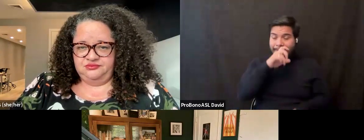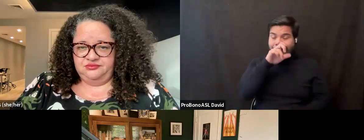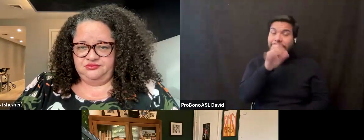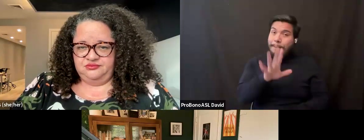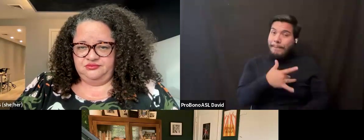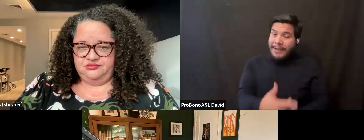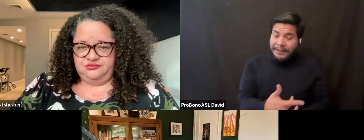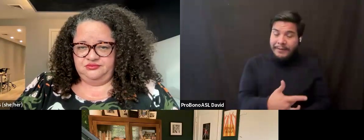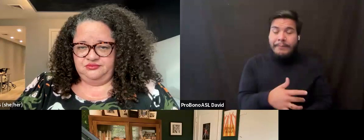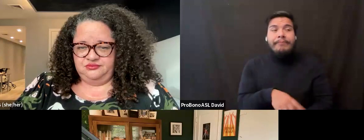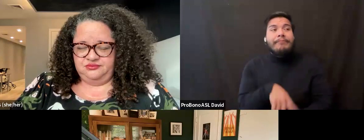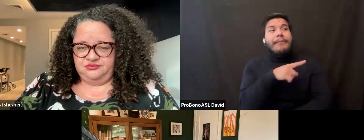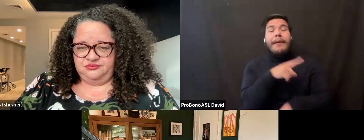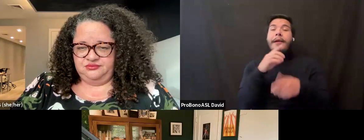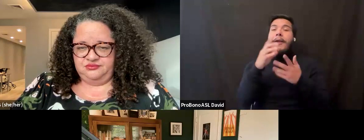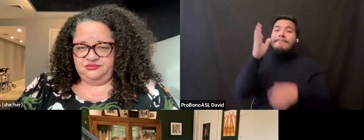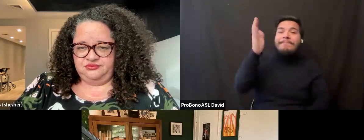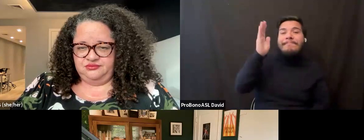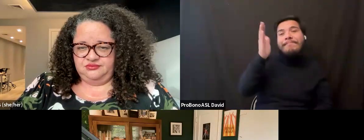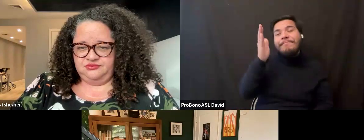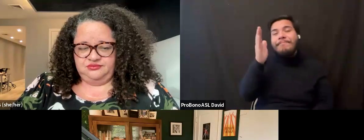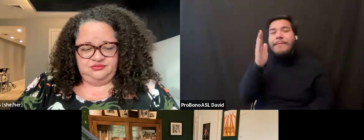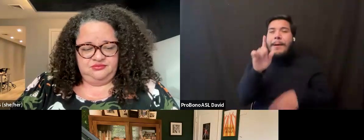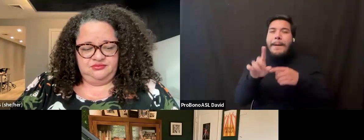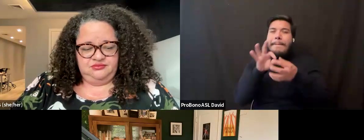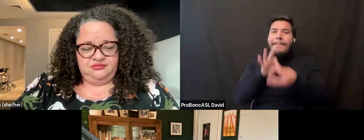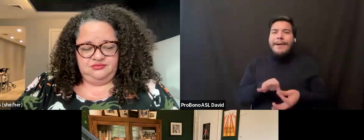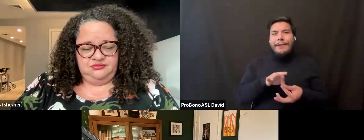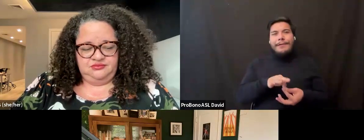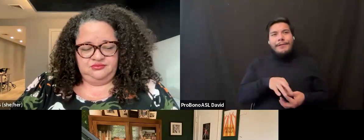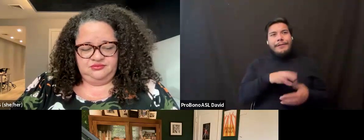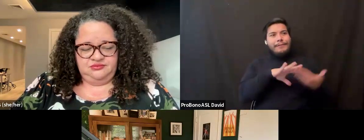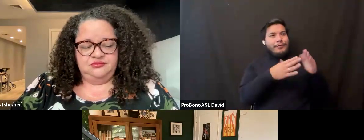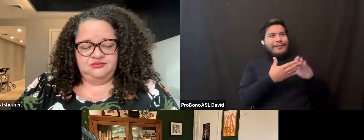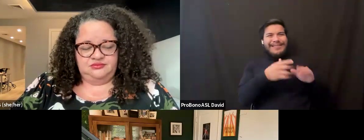is speaking on behalf of any single community is not a functional way to run things.